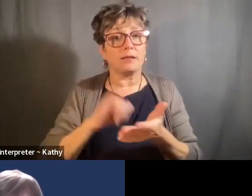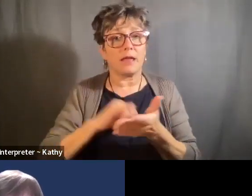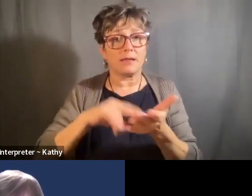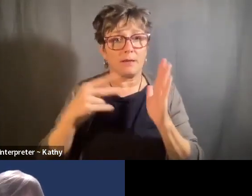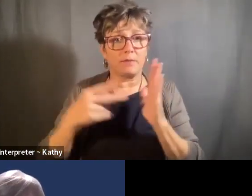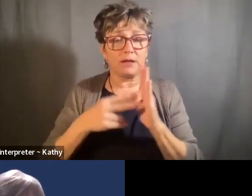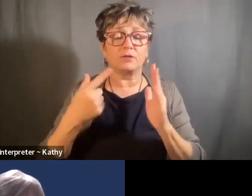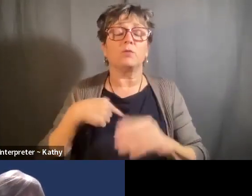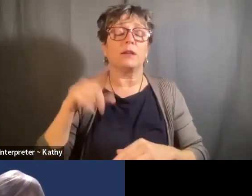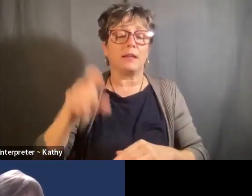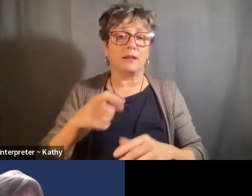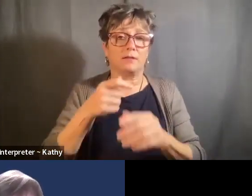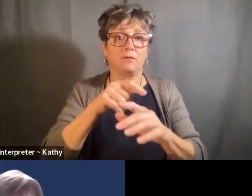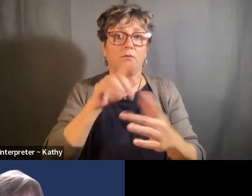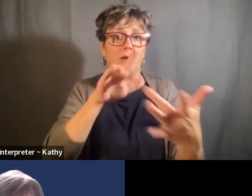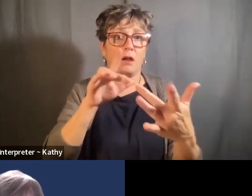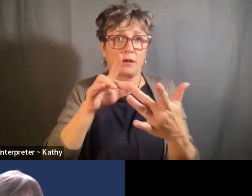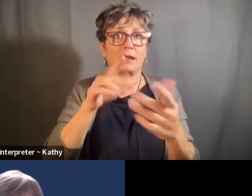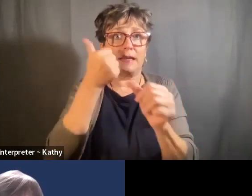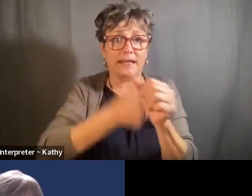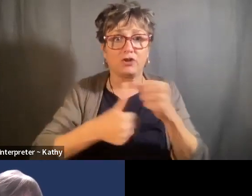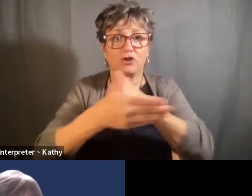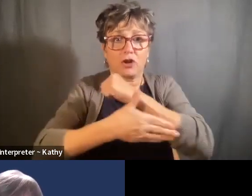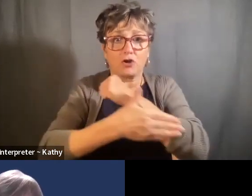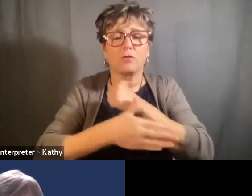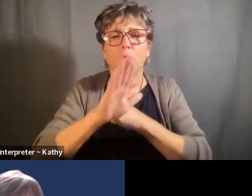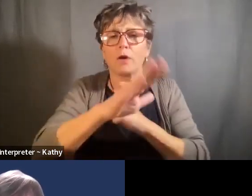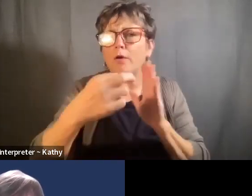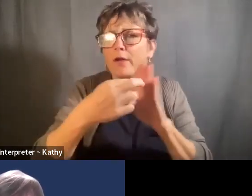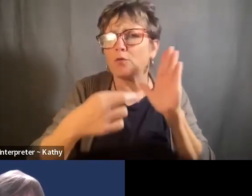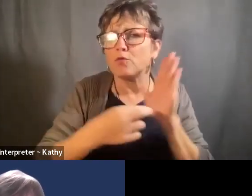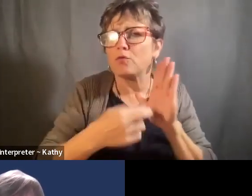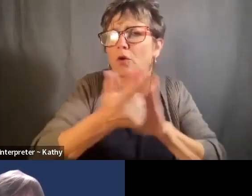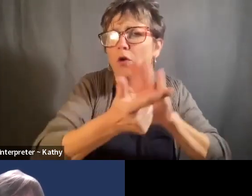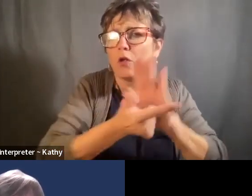that we are compliant. And some of you outside of the United States may be familiar with the